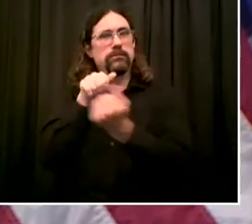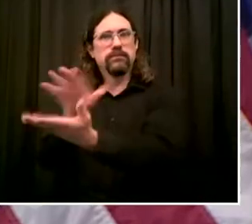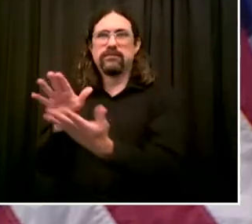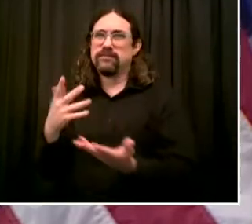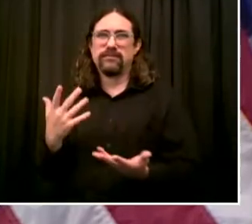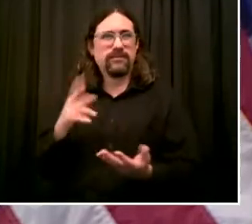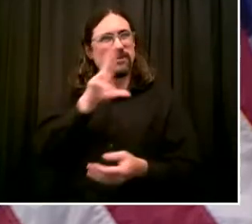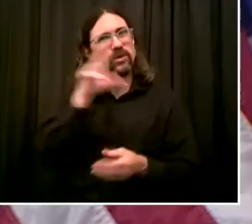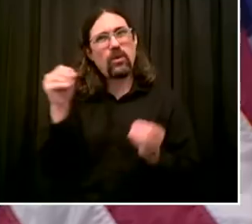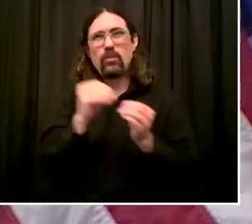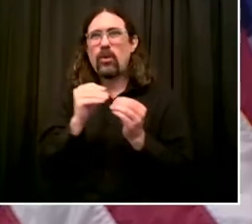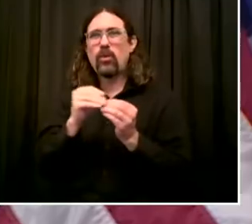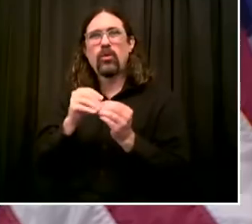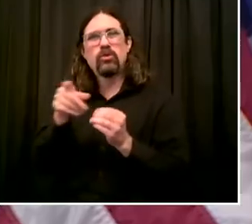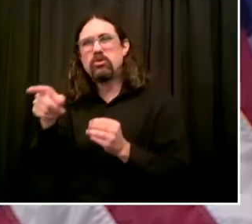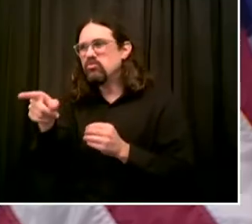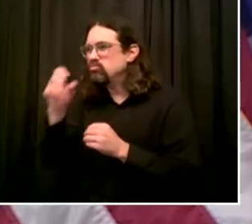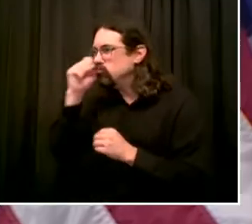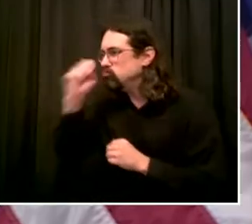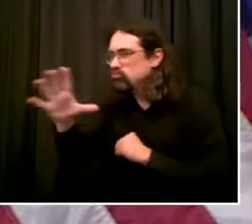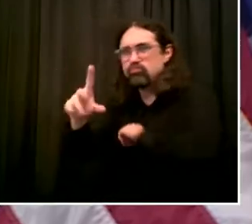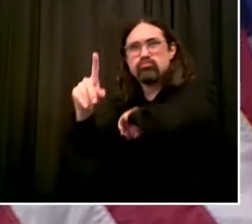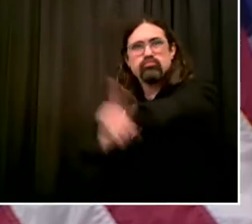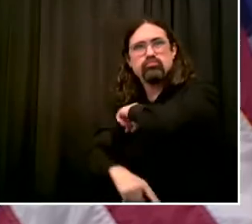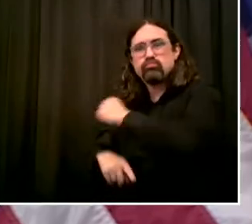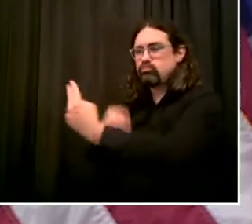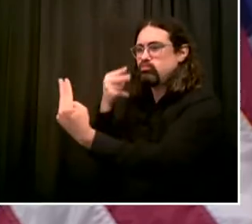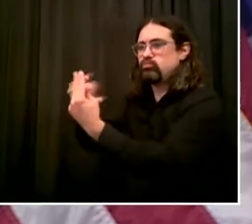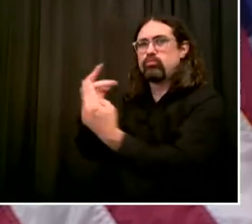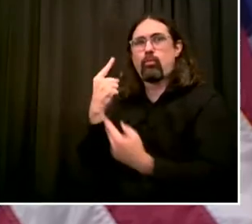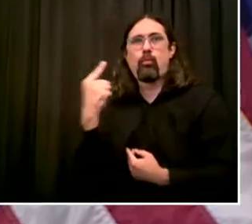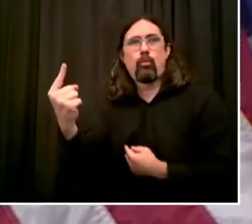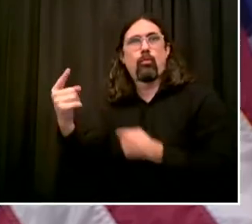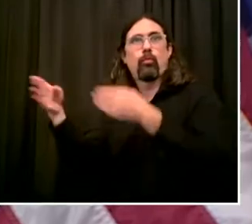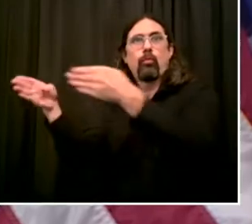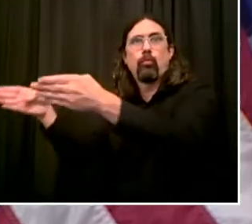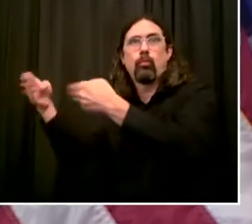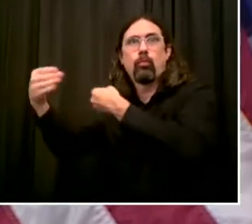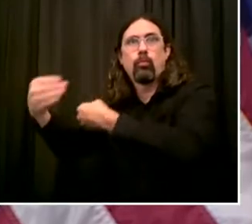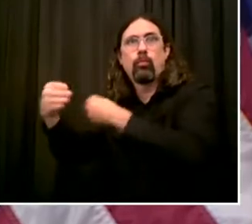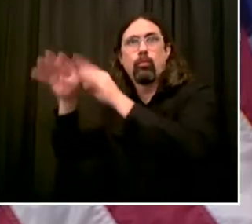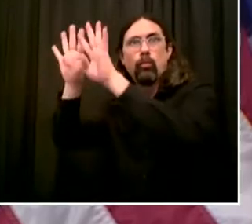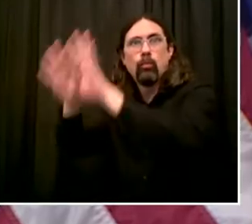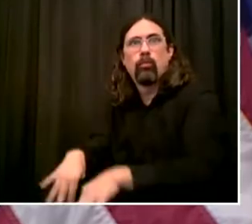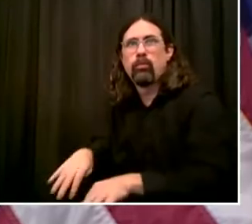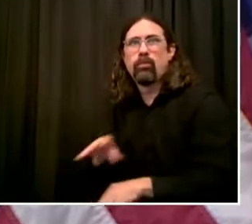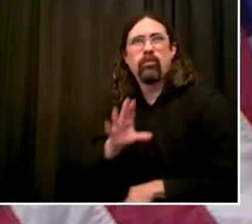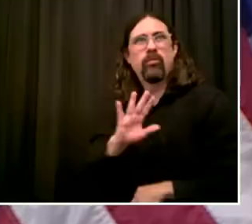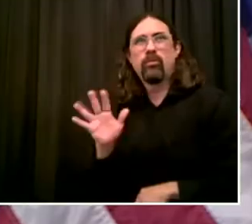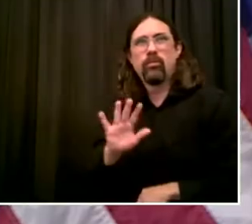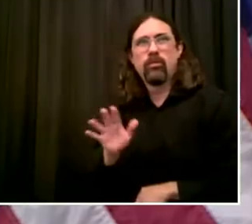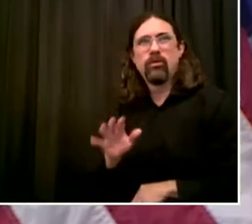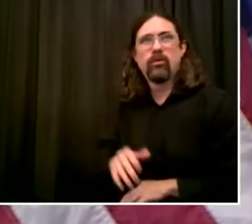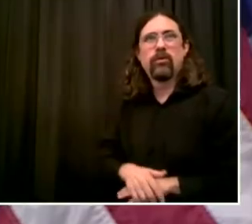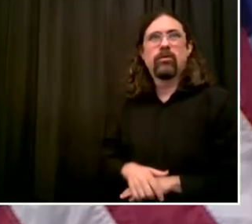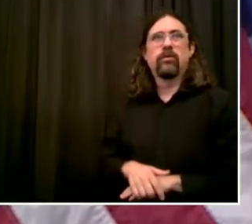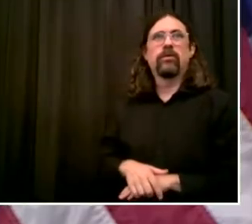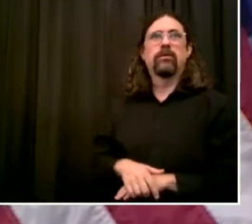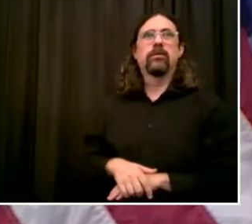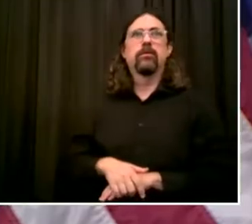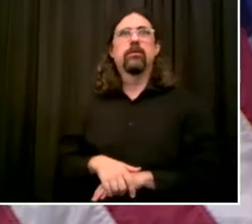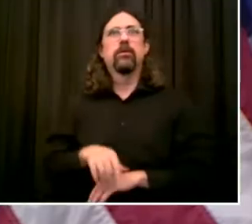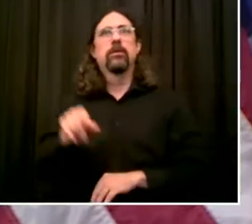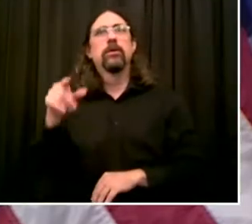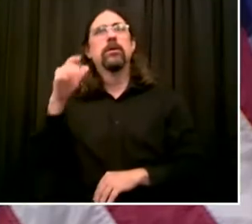I KNOW THAT WE HAVE SOMEONE TO